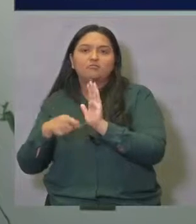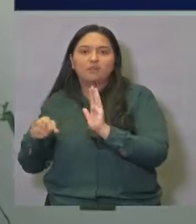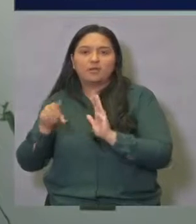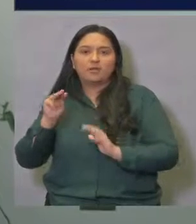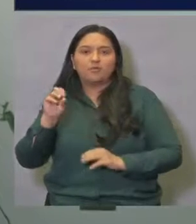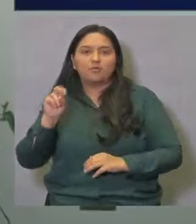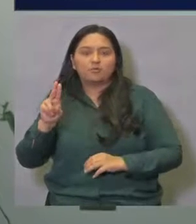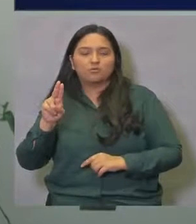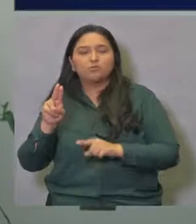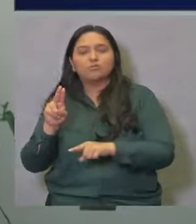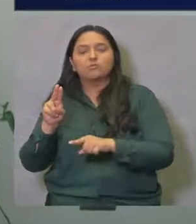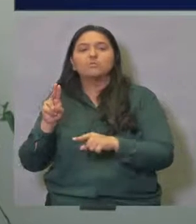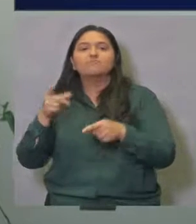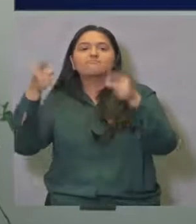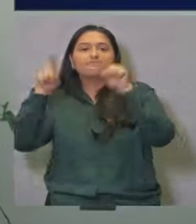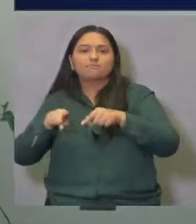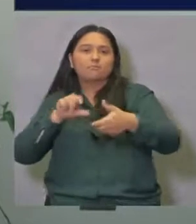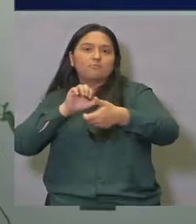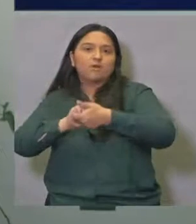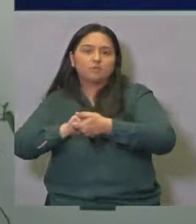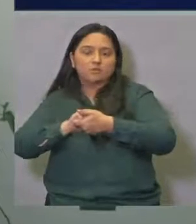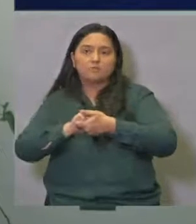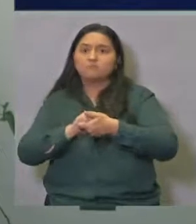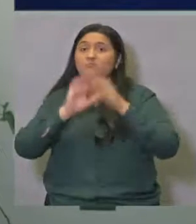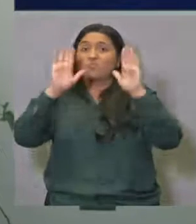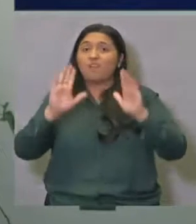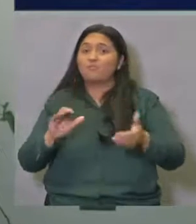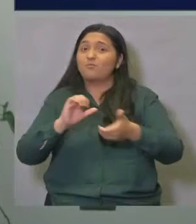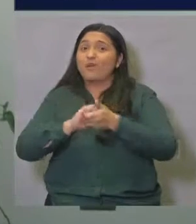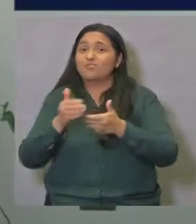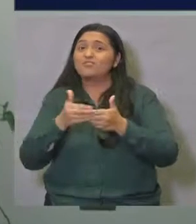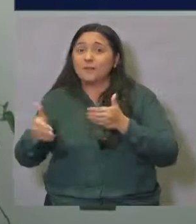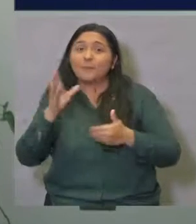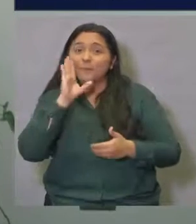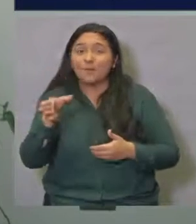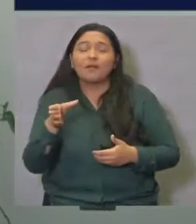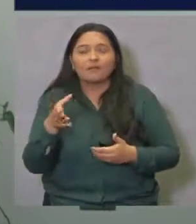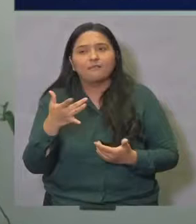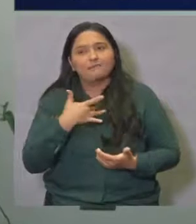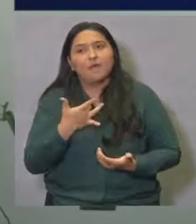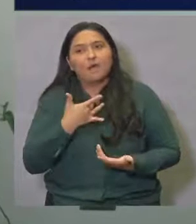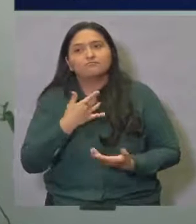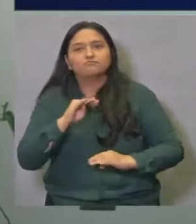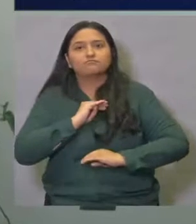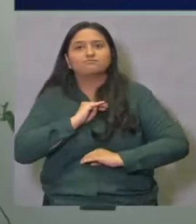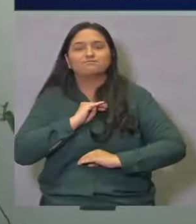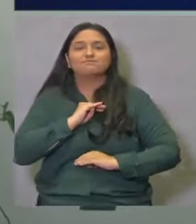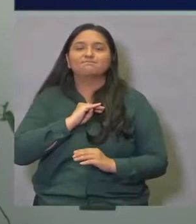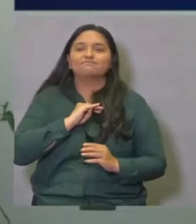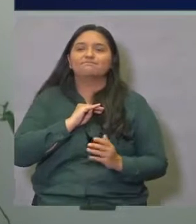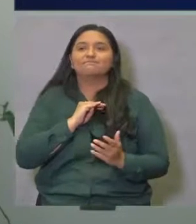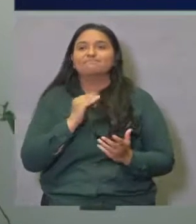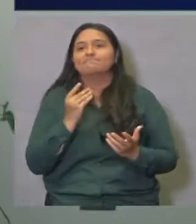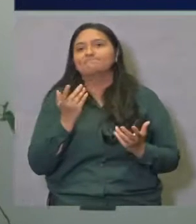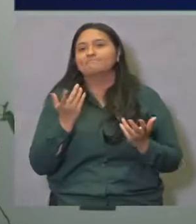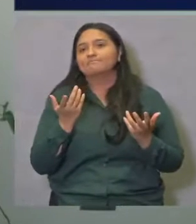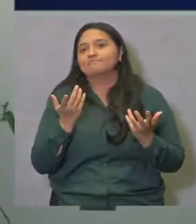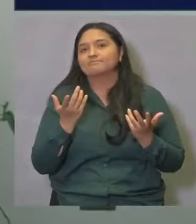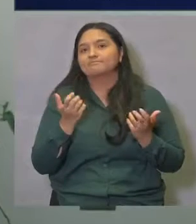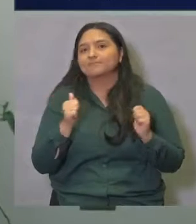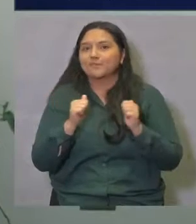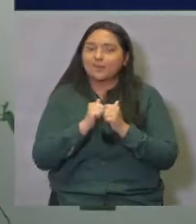IT DOES SET, FOR ALL OF US, THE